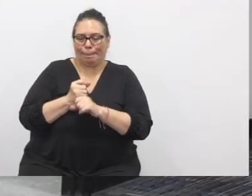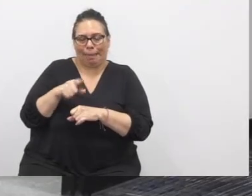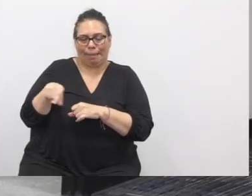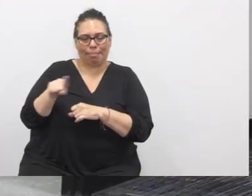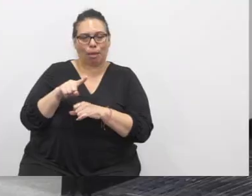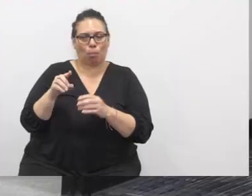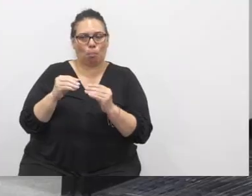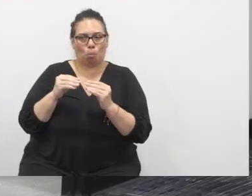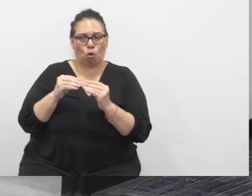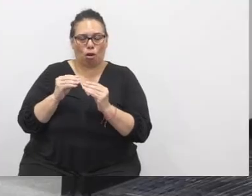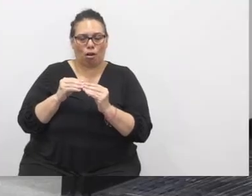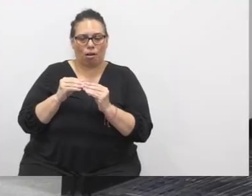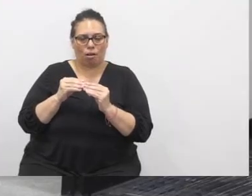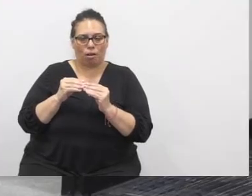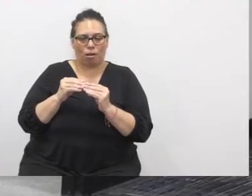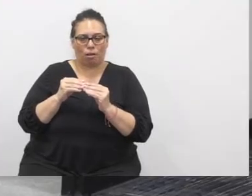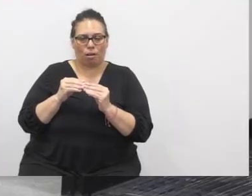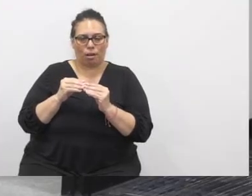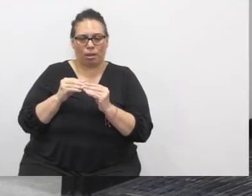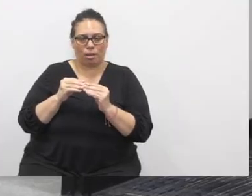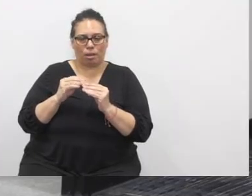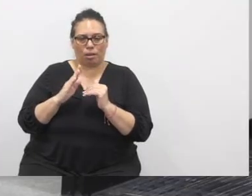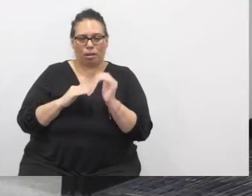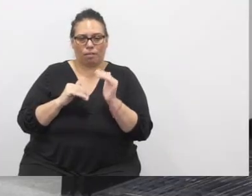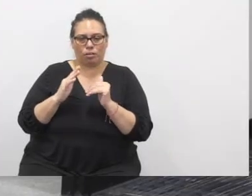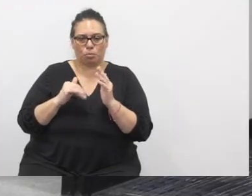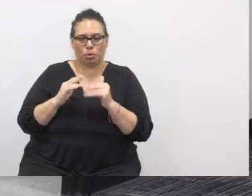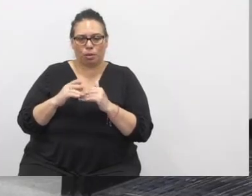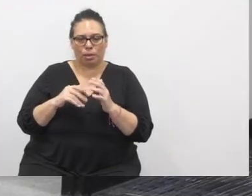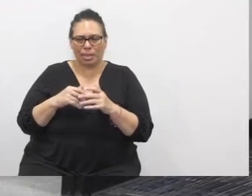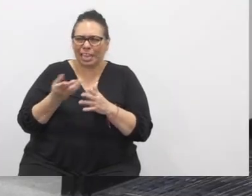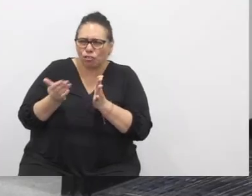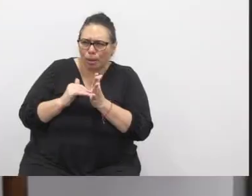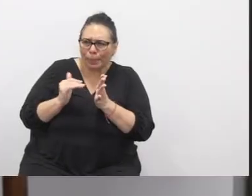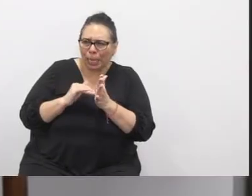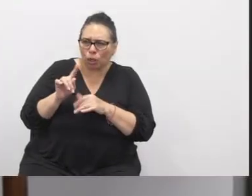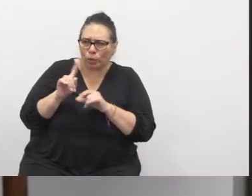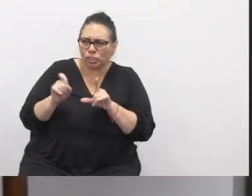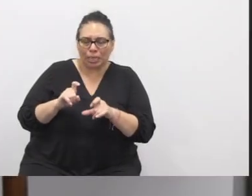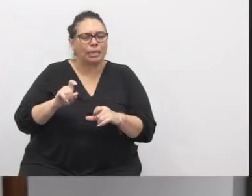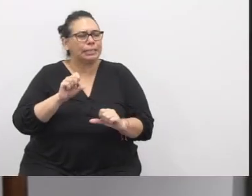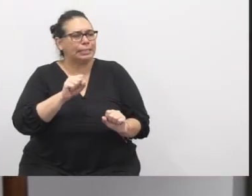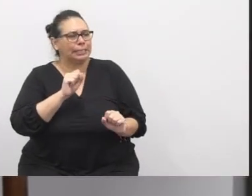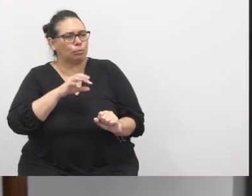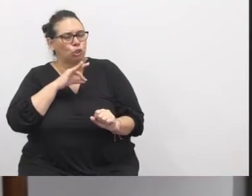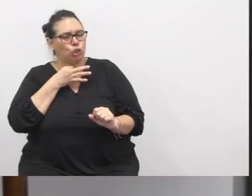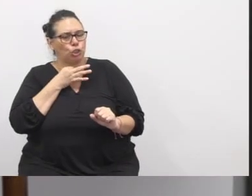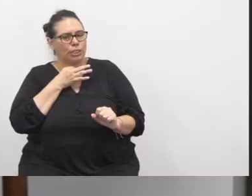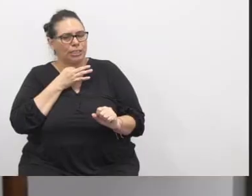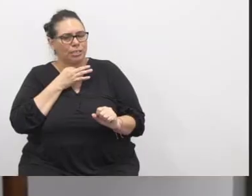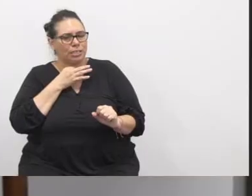And can you repeat a little bit of the question as well, the continuation? - Yeah. I was just curious about some of your suggestions